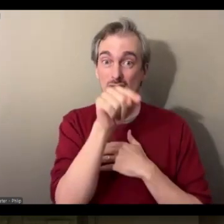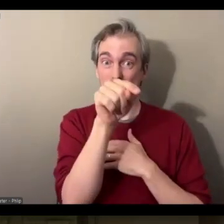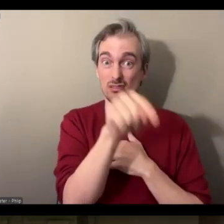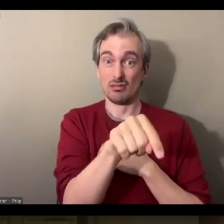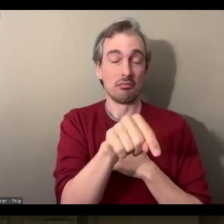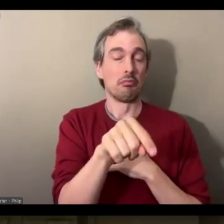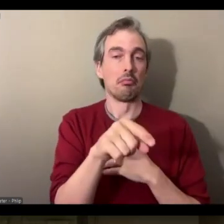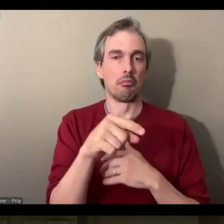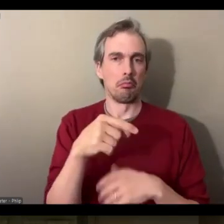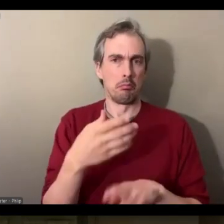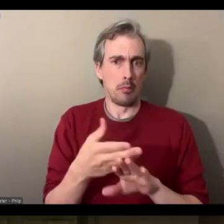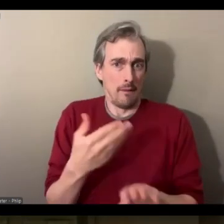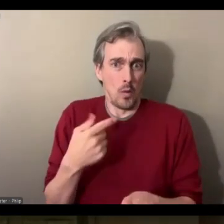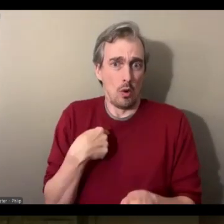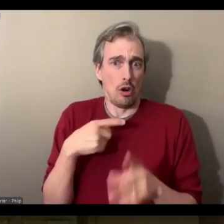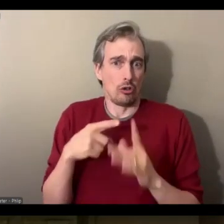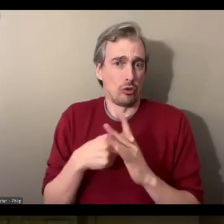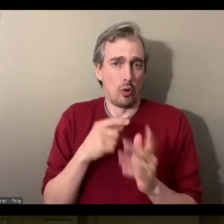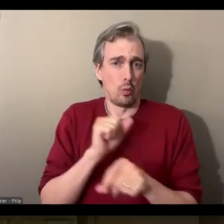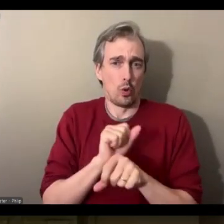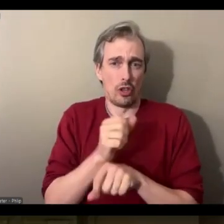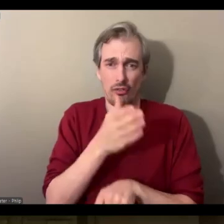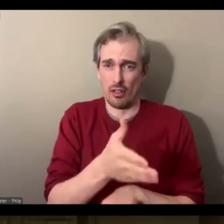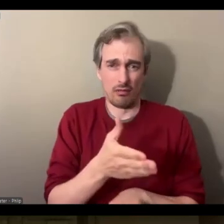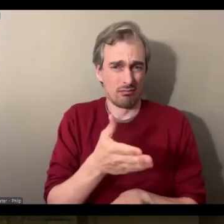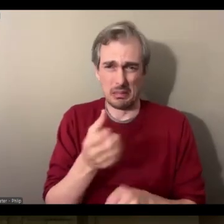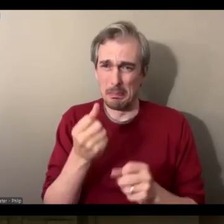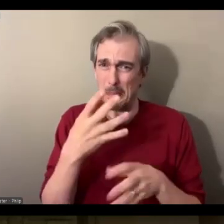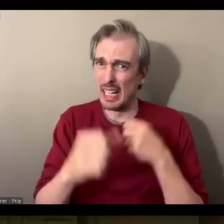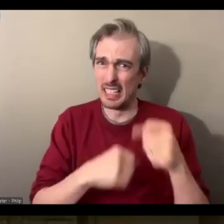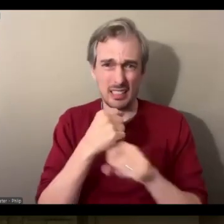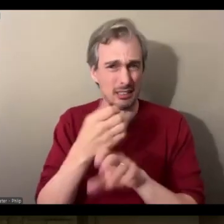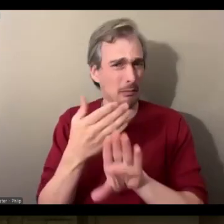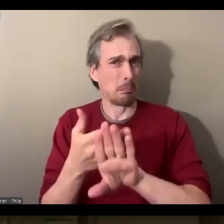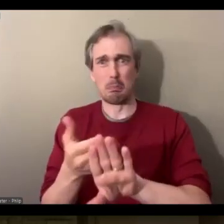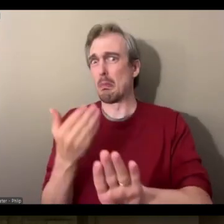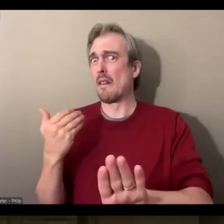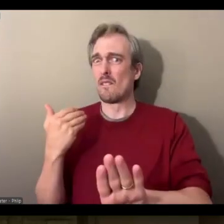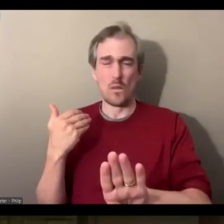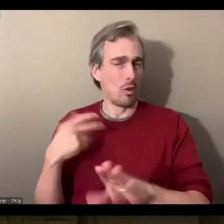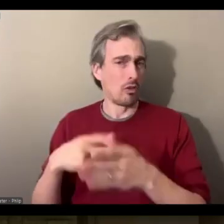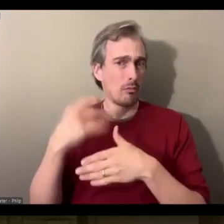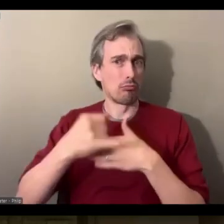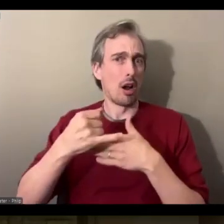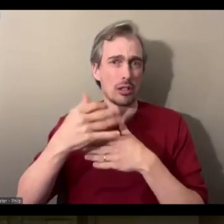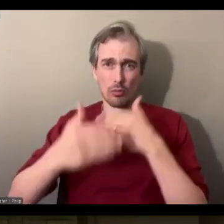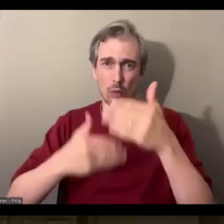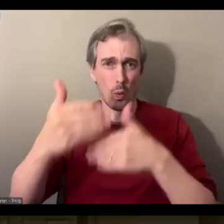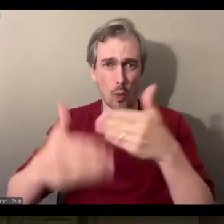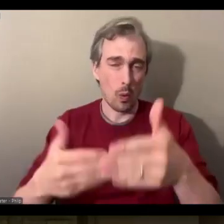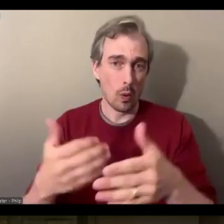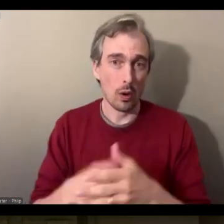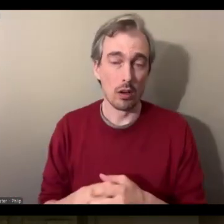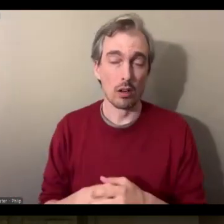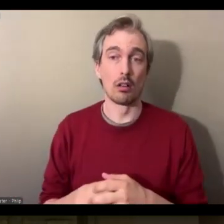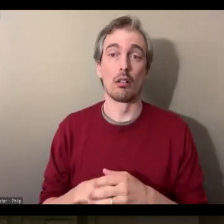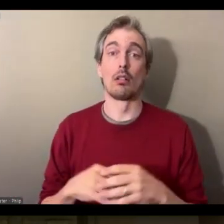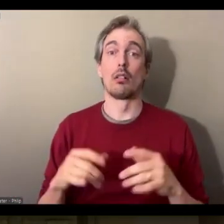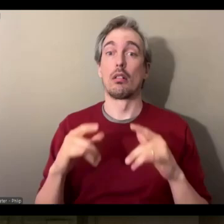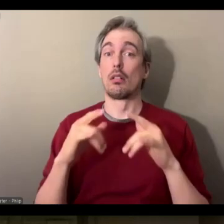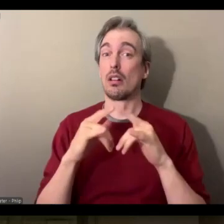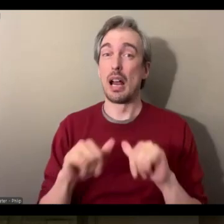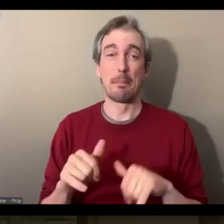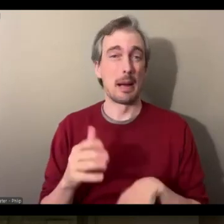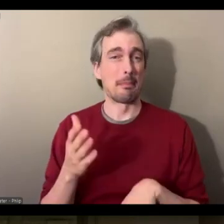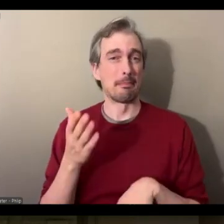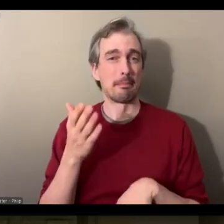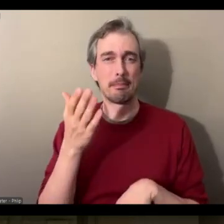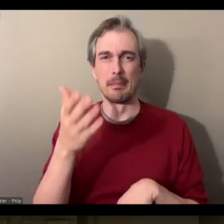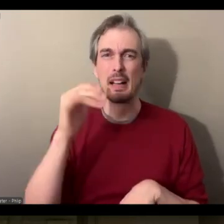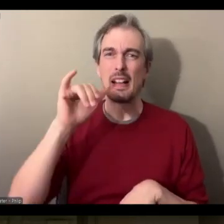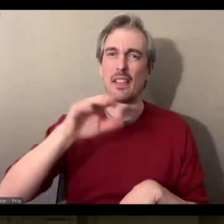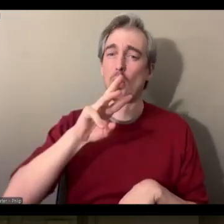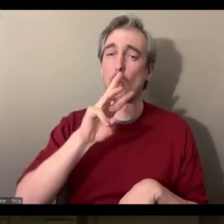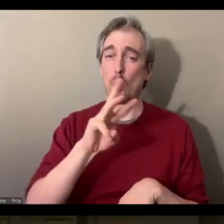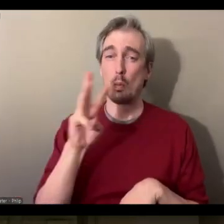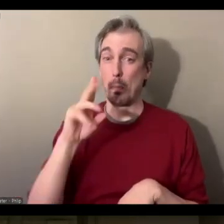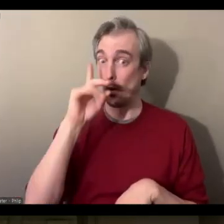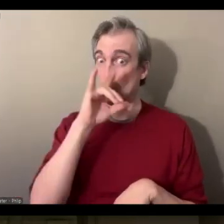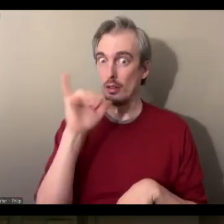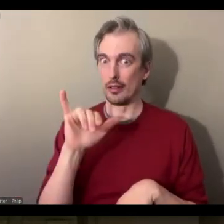many years. Meanwhile, this is what PAC NYC website looked like in September 2022. This